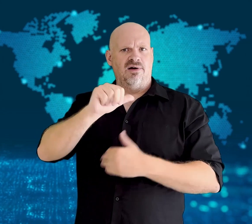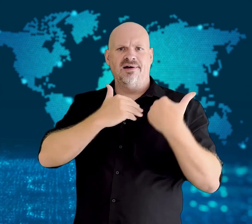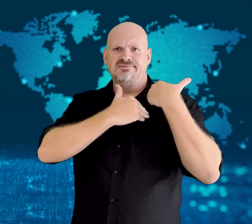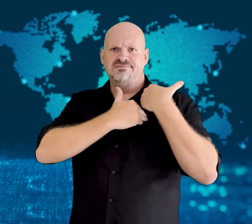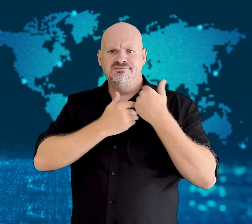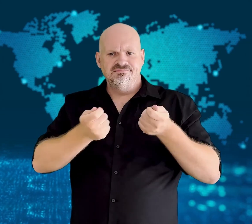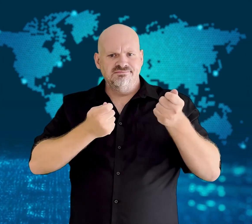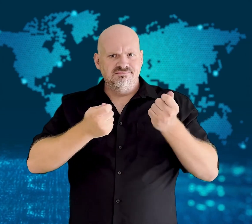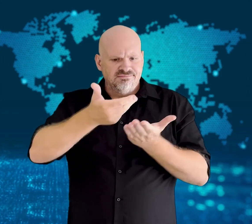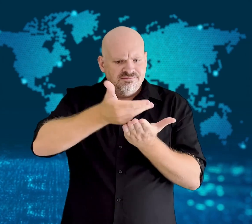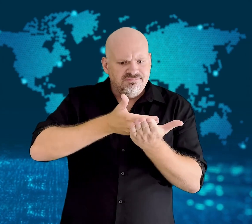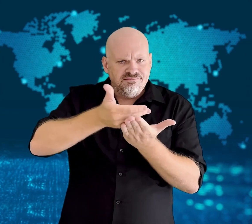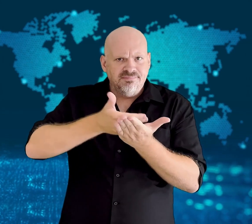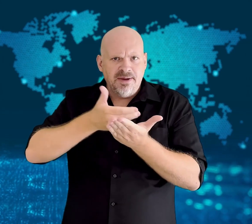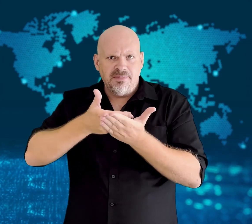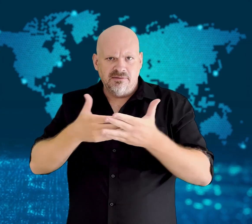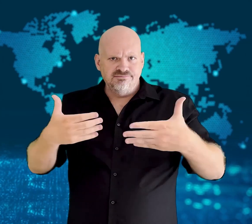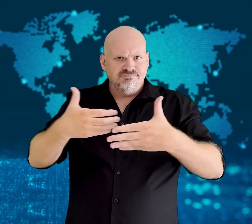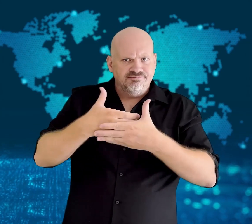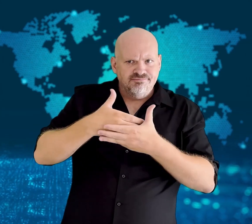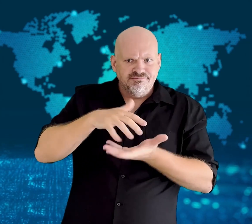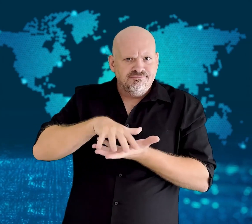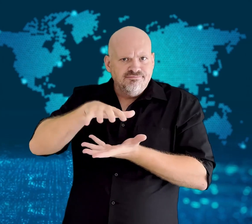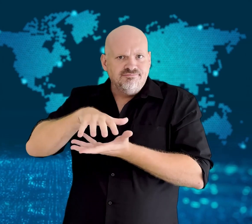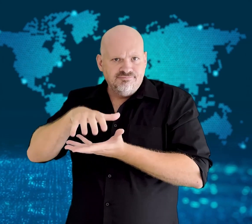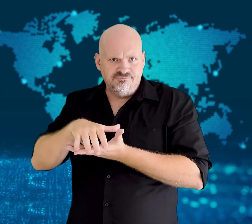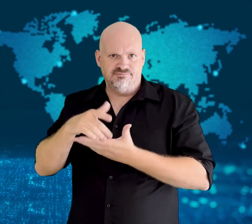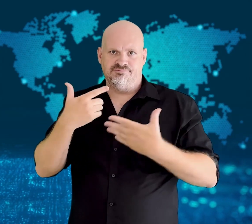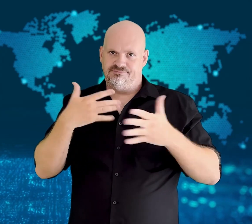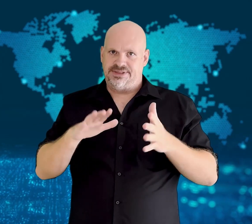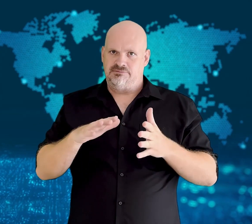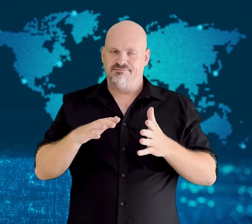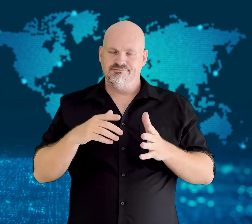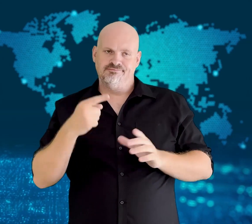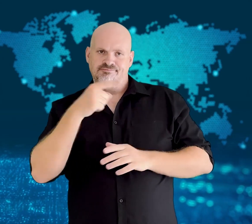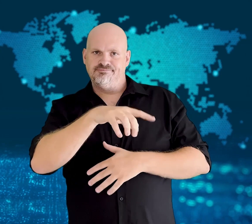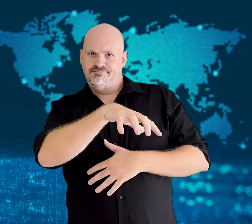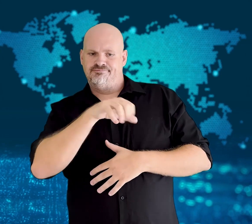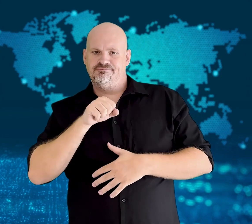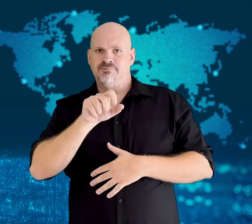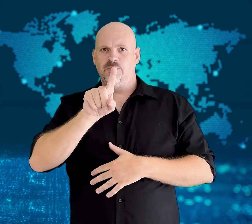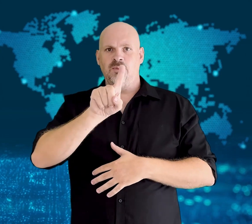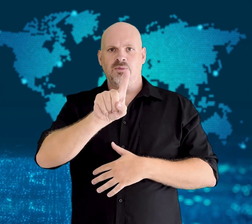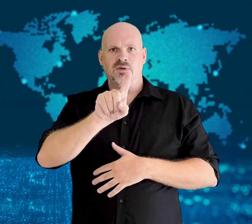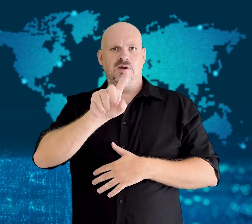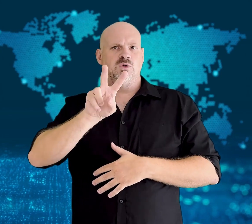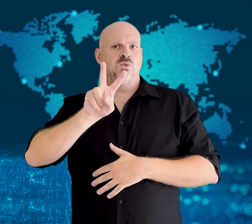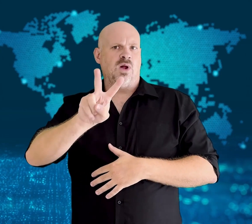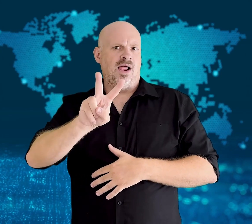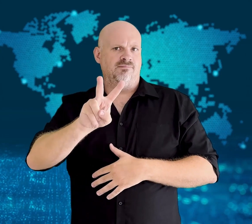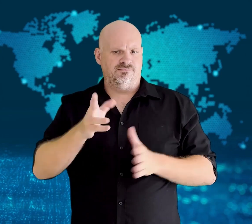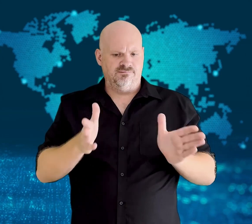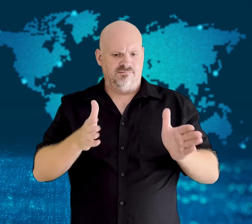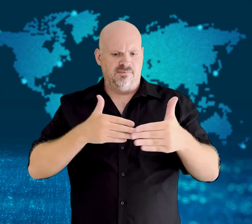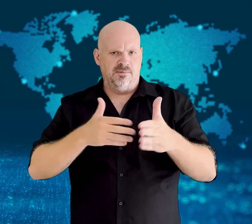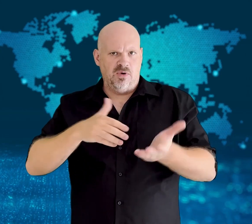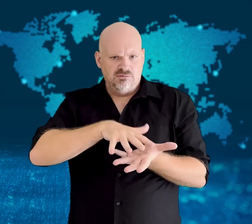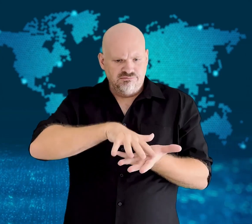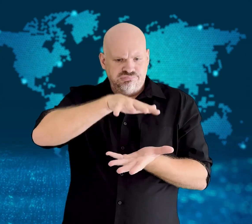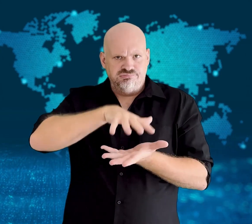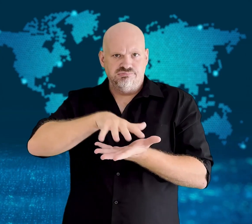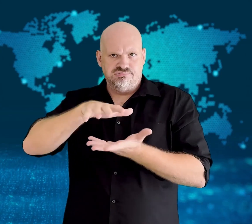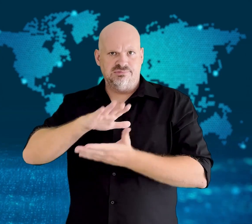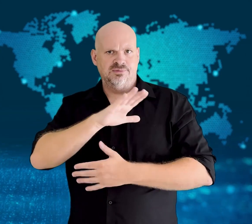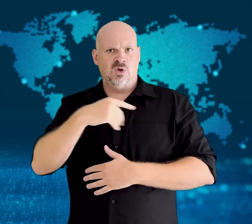Earlier this year, the National Archives and Records Administration (NARA)